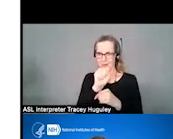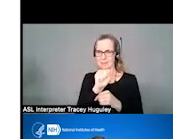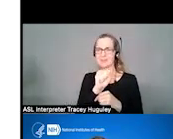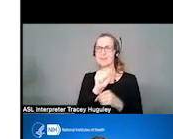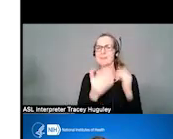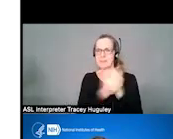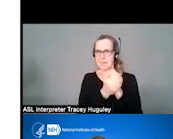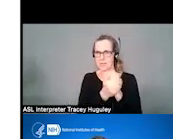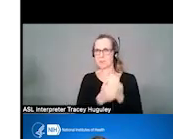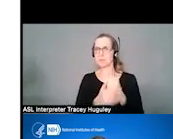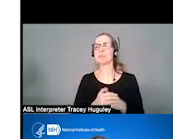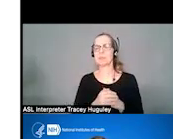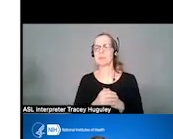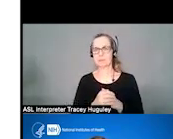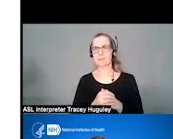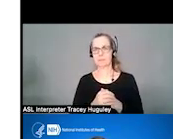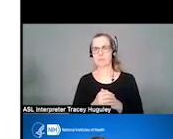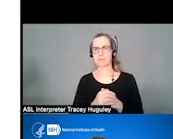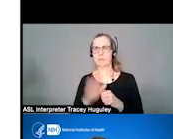which will go into this Other Plan(s) field.